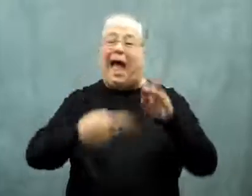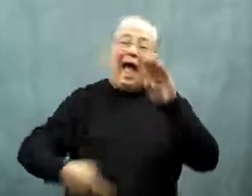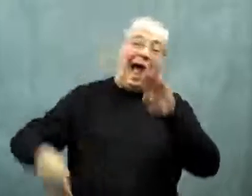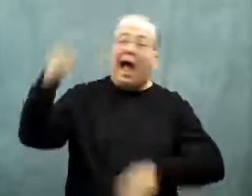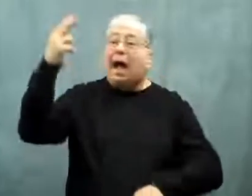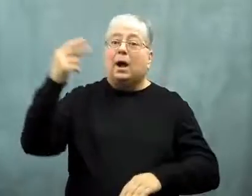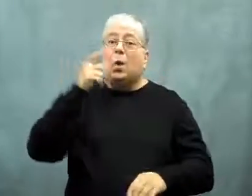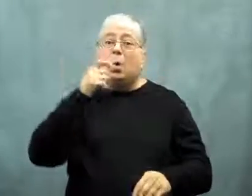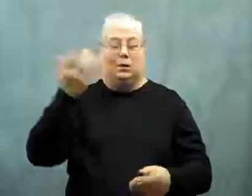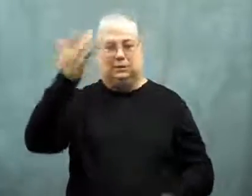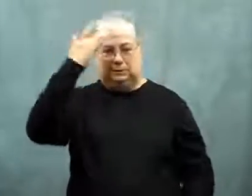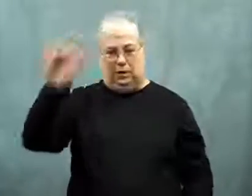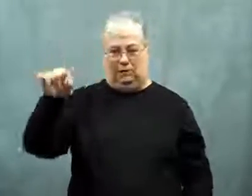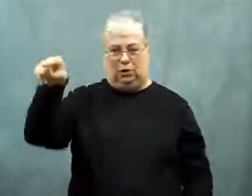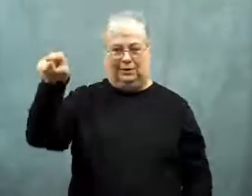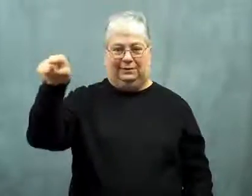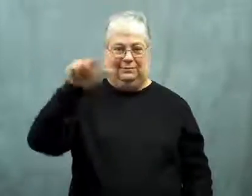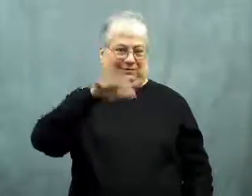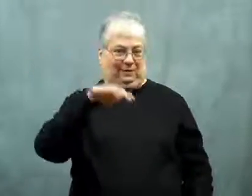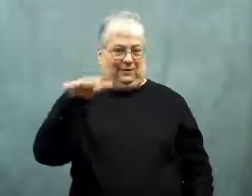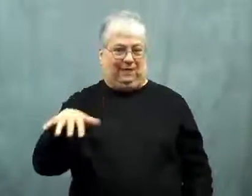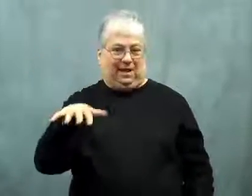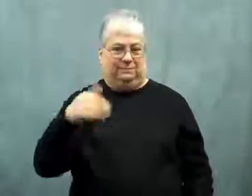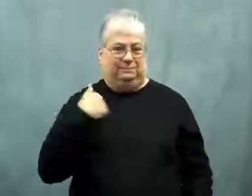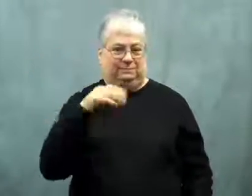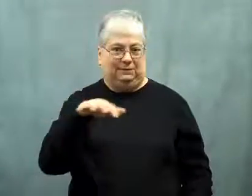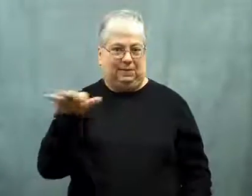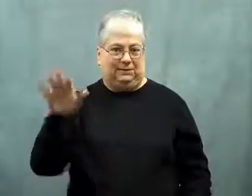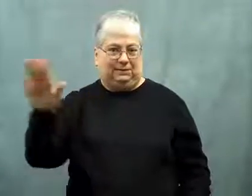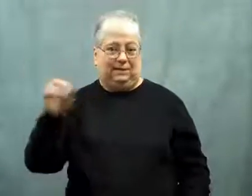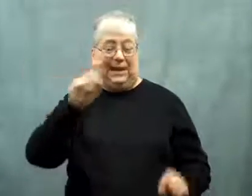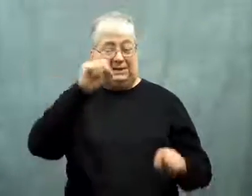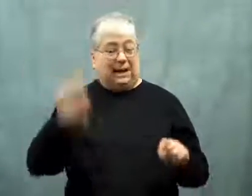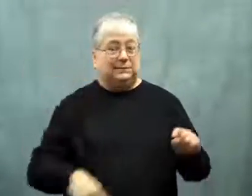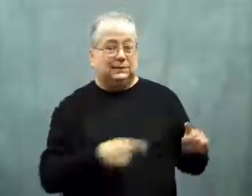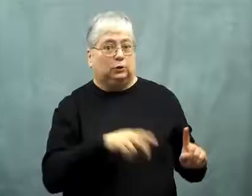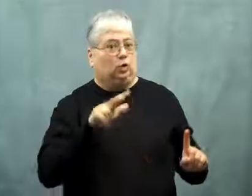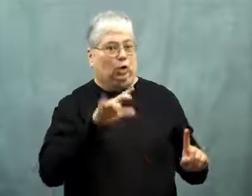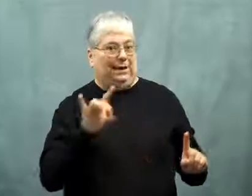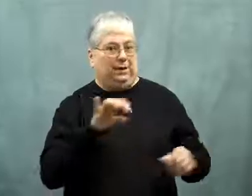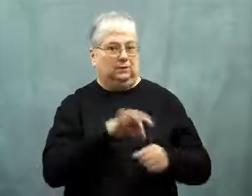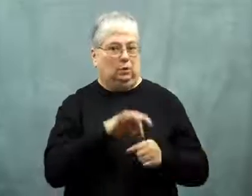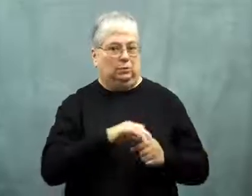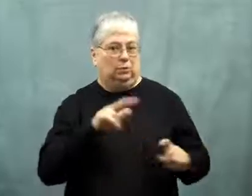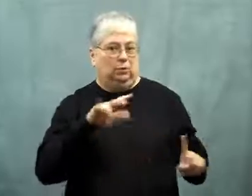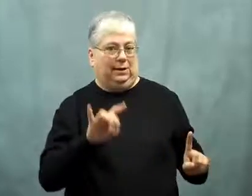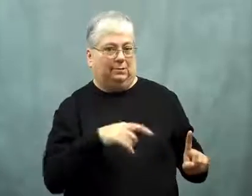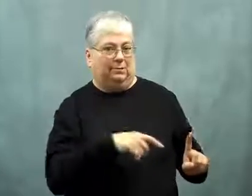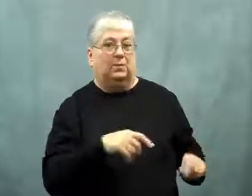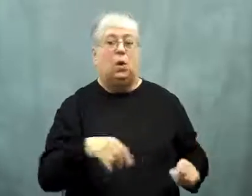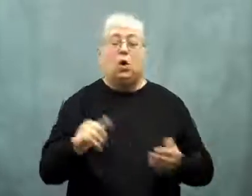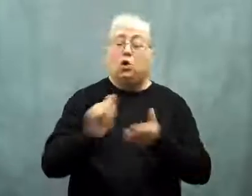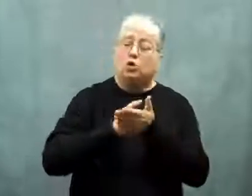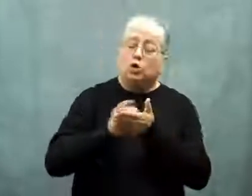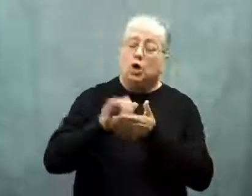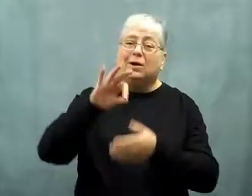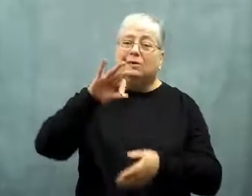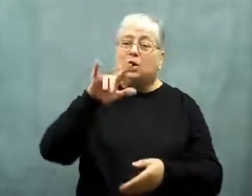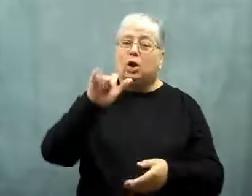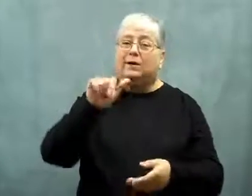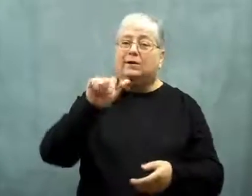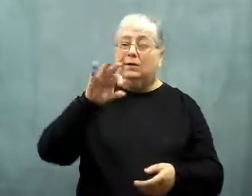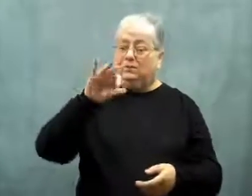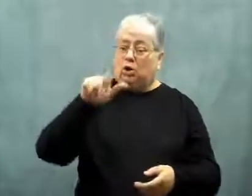California has the most with 55 electoral votes.